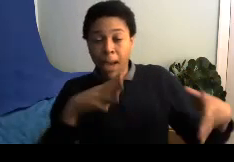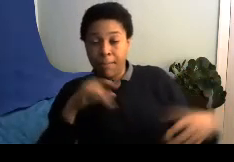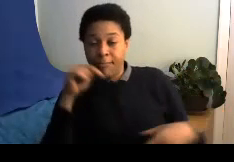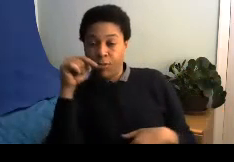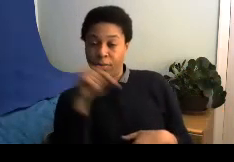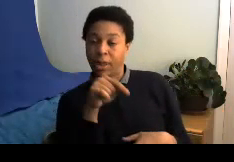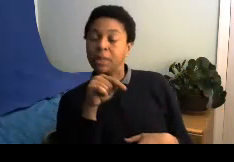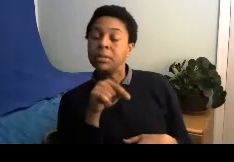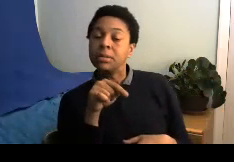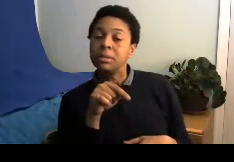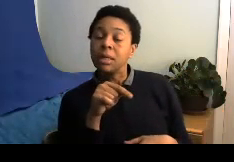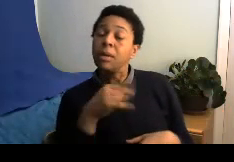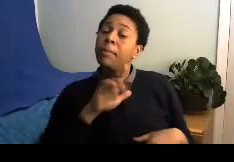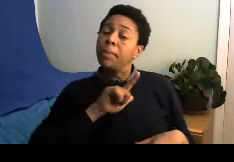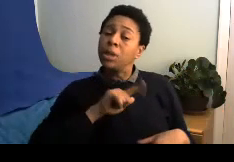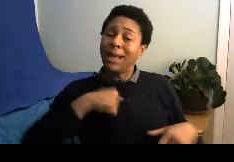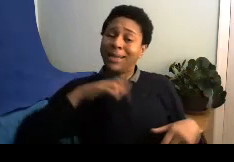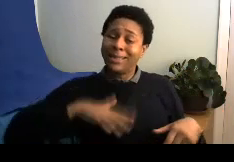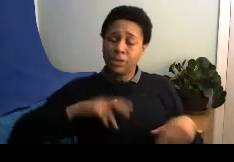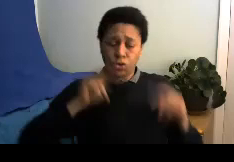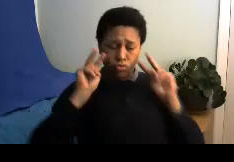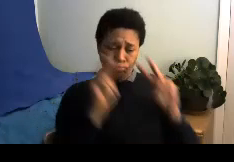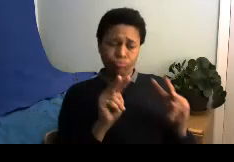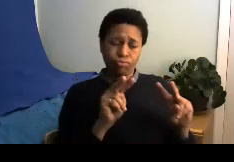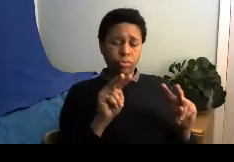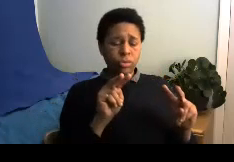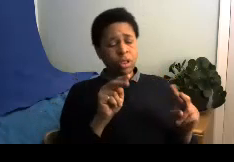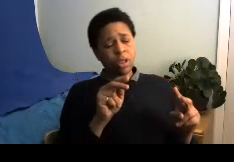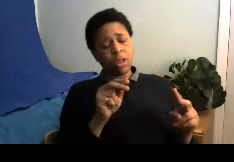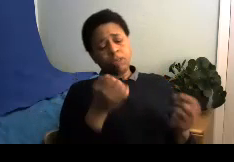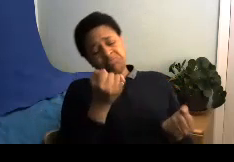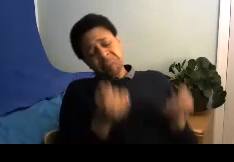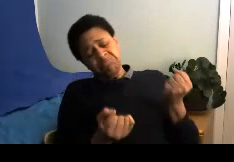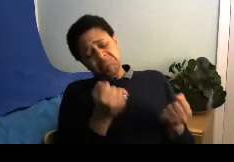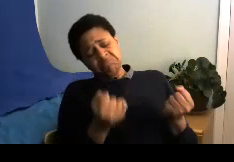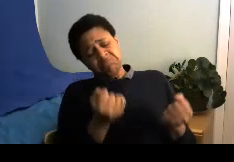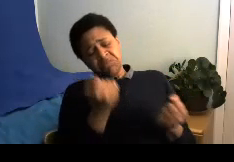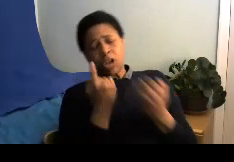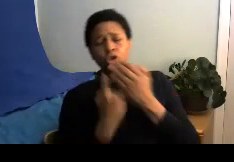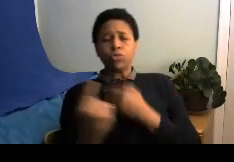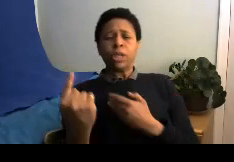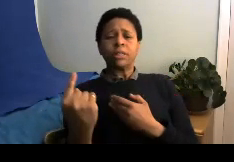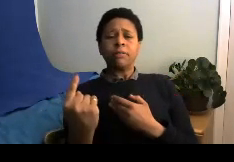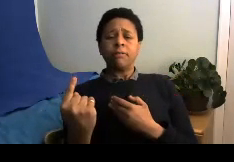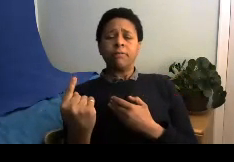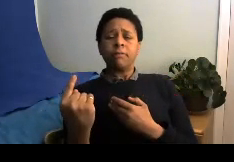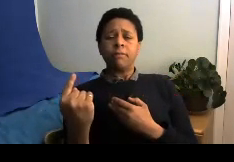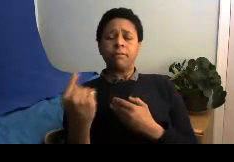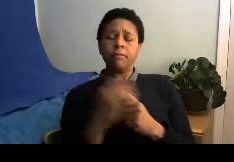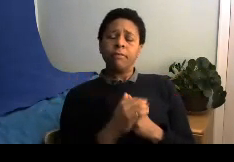getting mixed up. So um, and yeah, just sort of be his